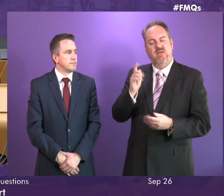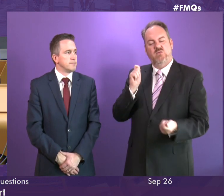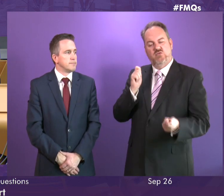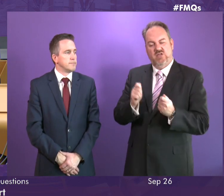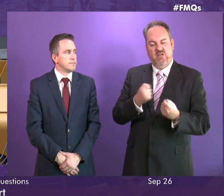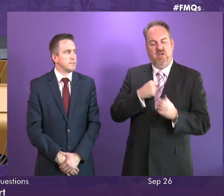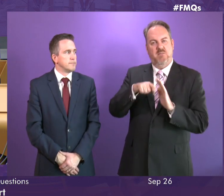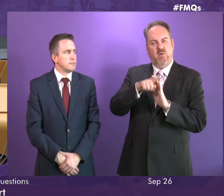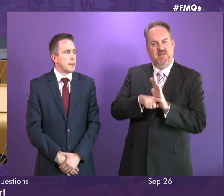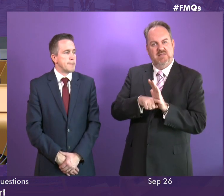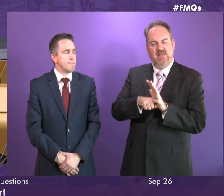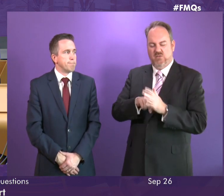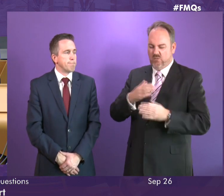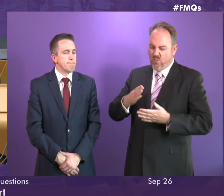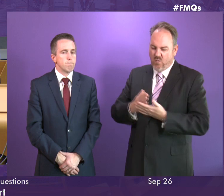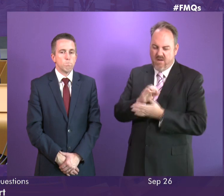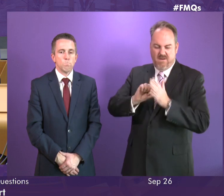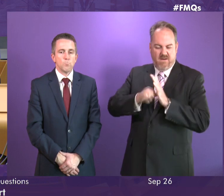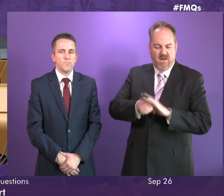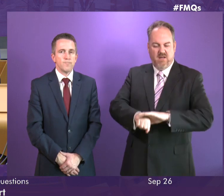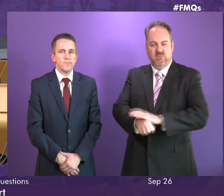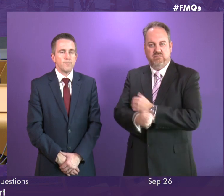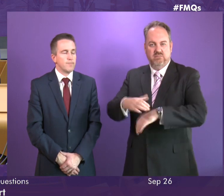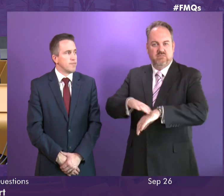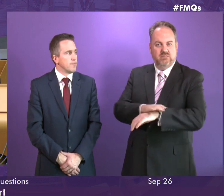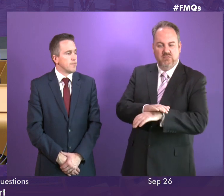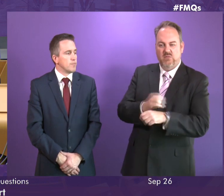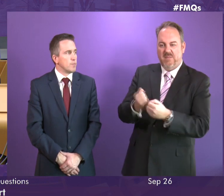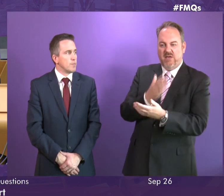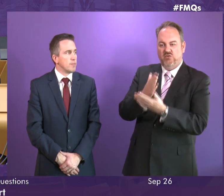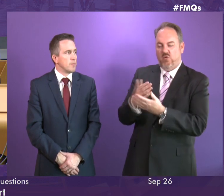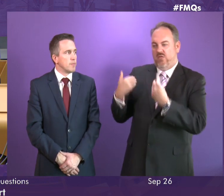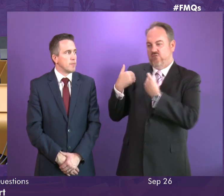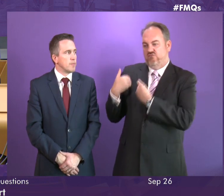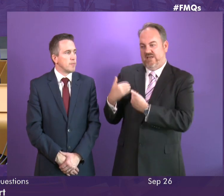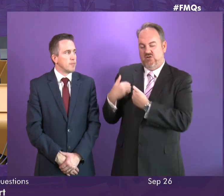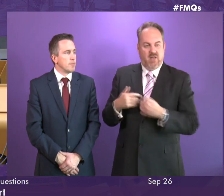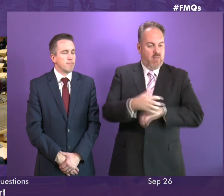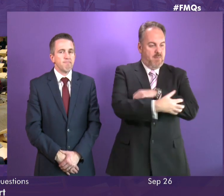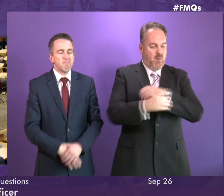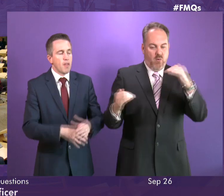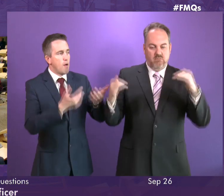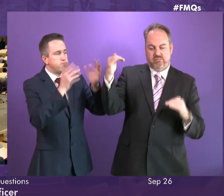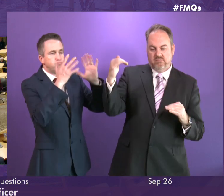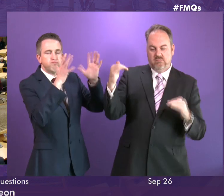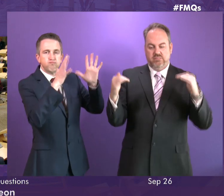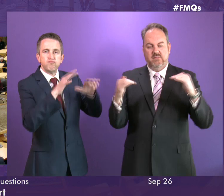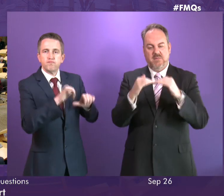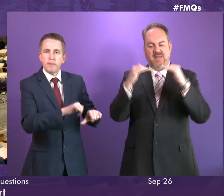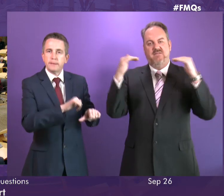to fight with vigour and fortitude the massive inequality between the rich and the poor in society?